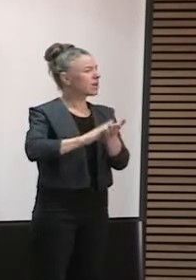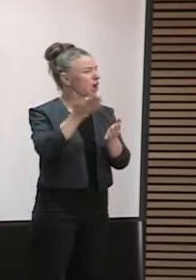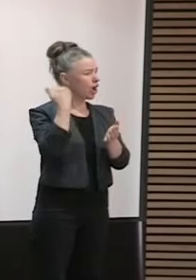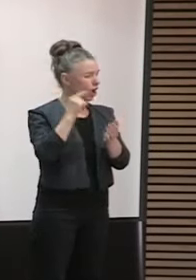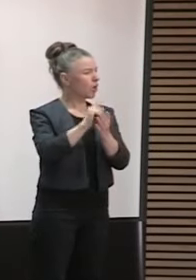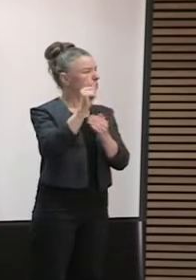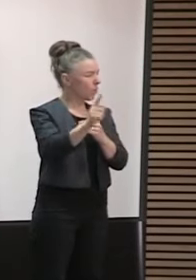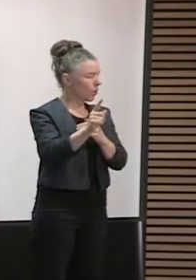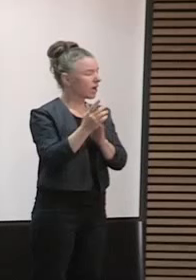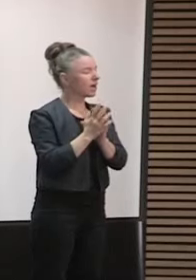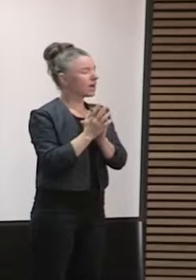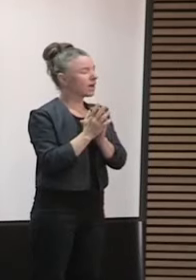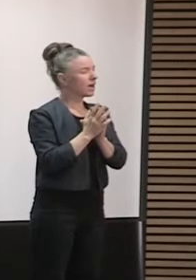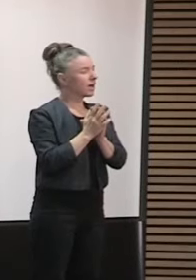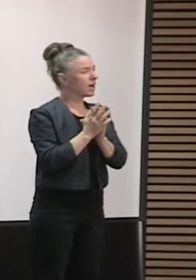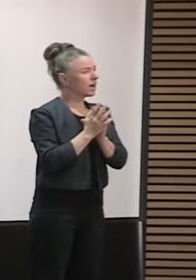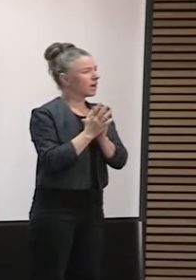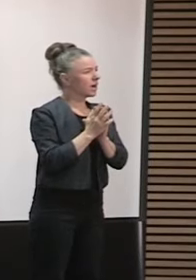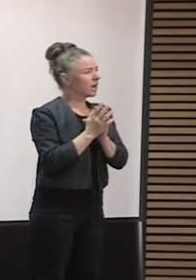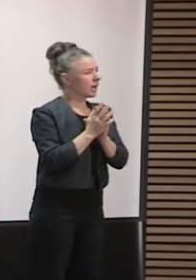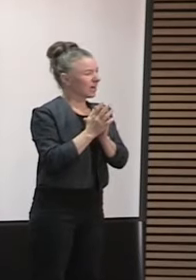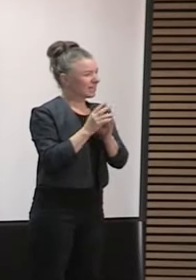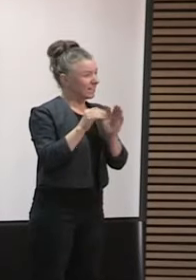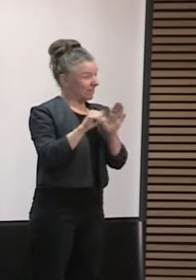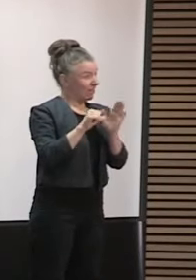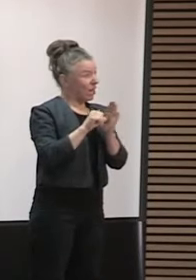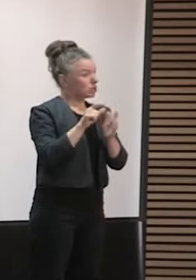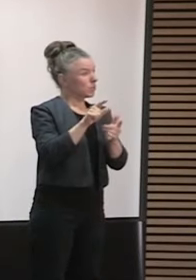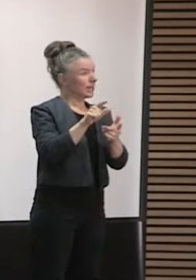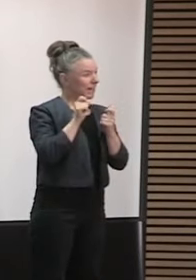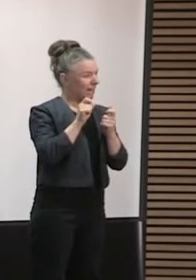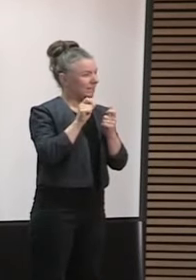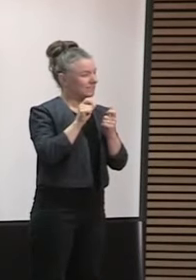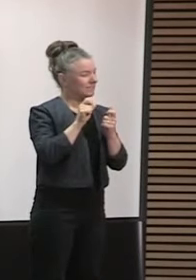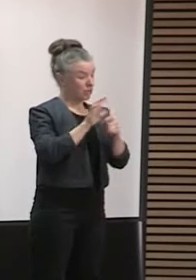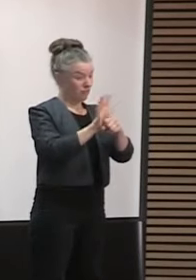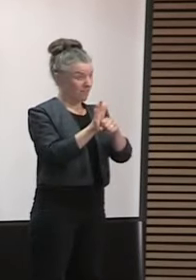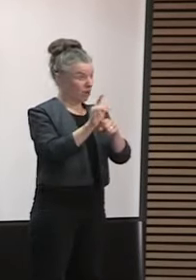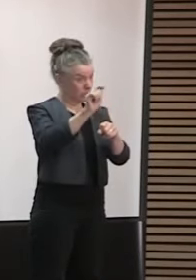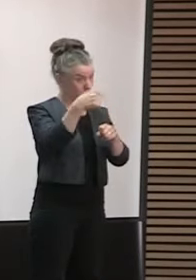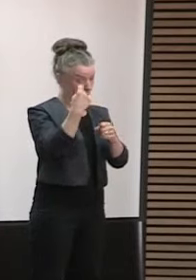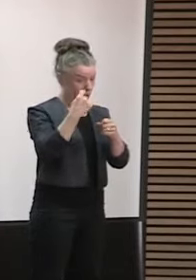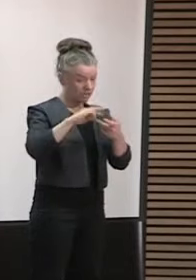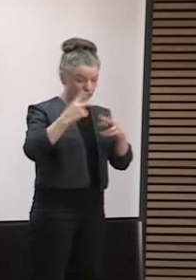supports pay parity. Equal pay for equal would, is a basic premise we support. Having